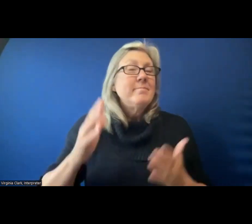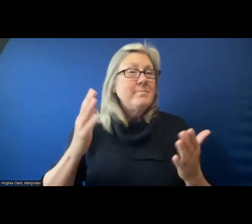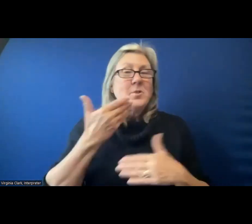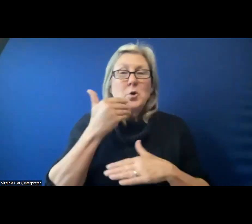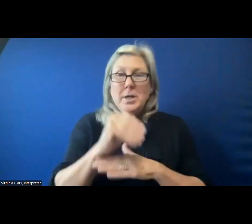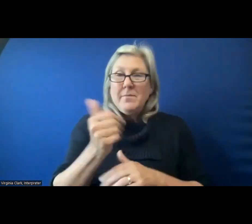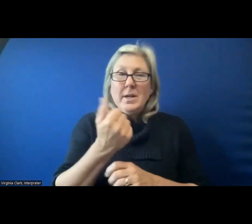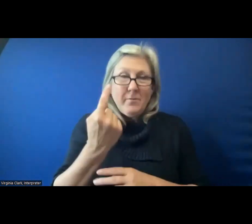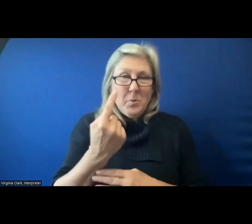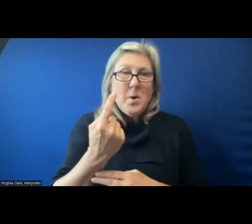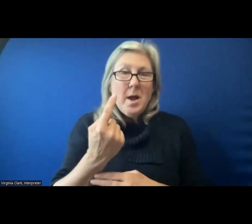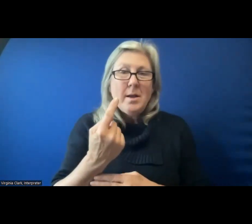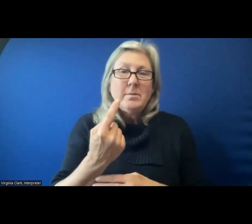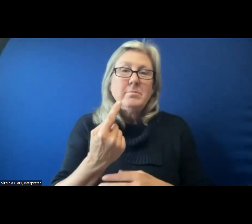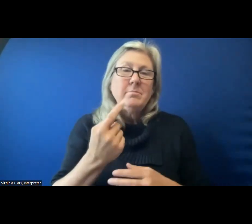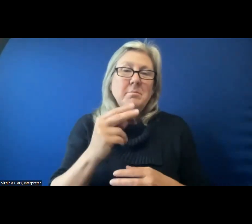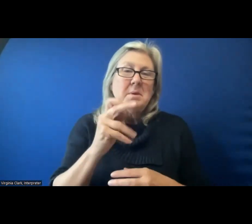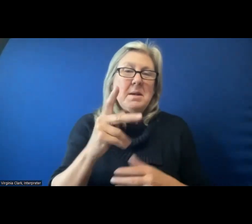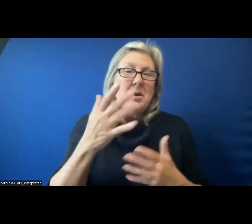Thank you. >> Good evening, everyone. If you have any